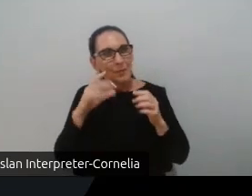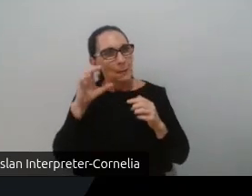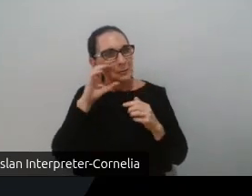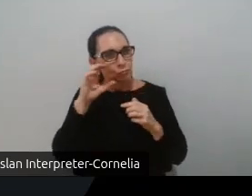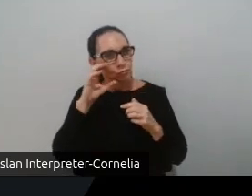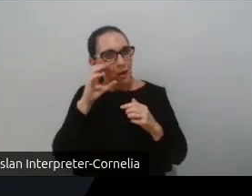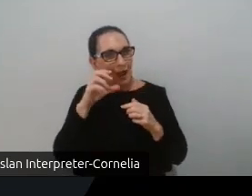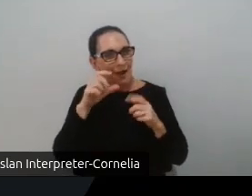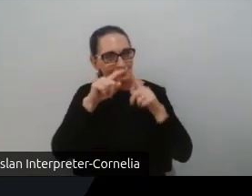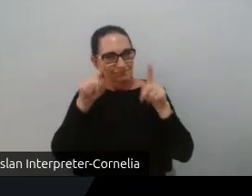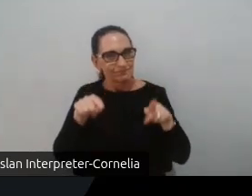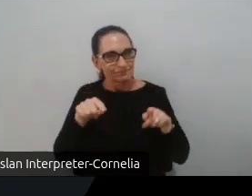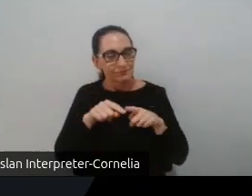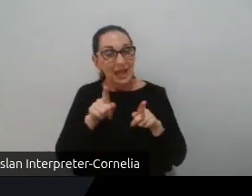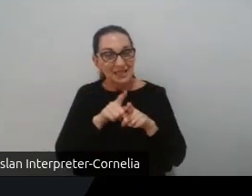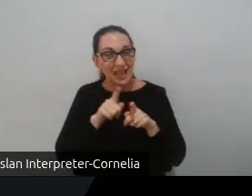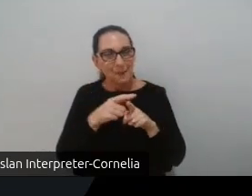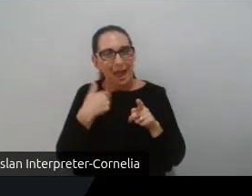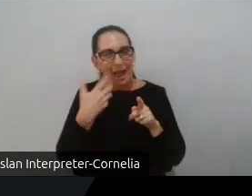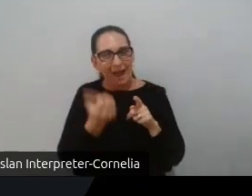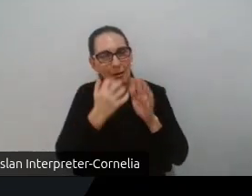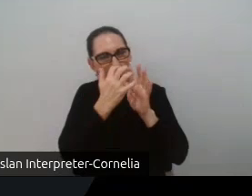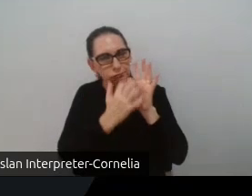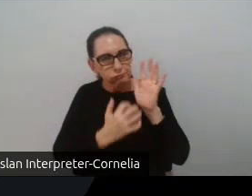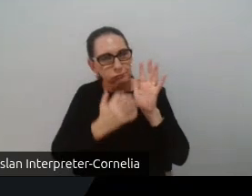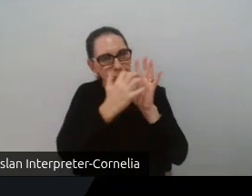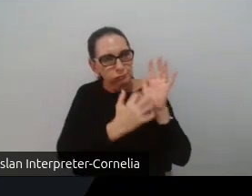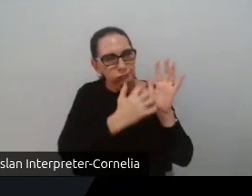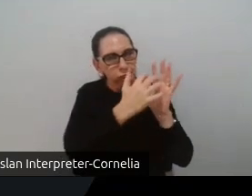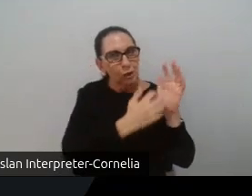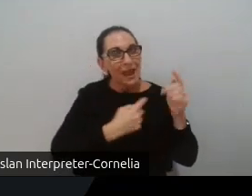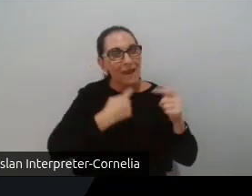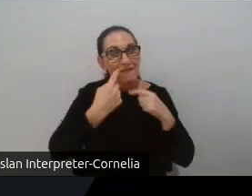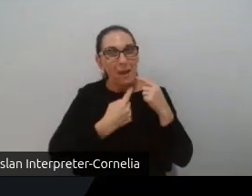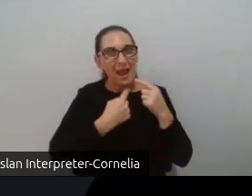but we also have lots of information on the back. And the information that we present on the back